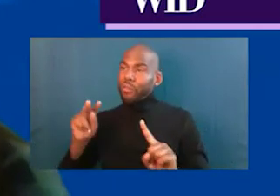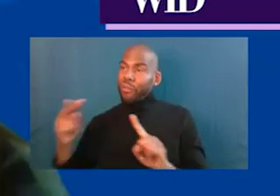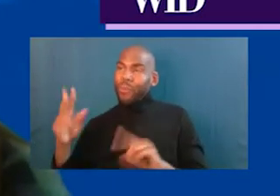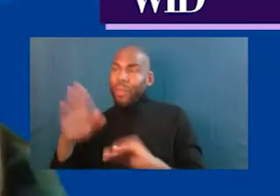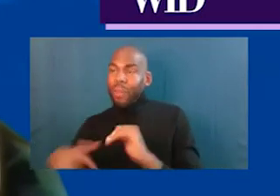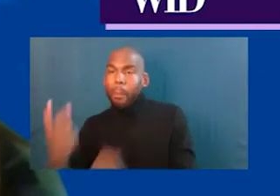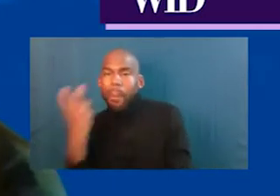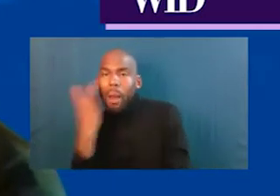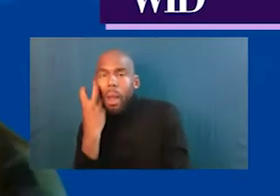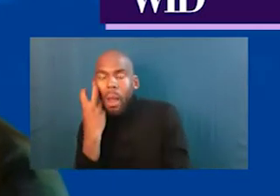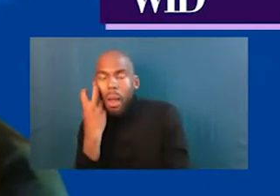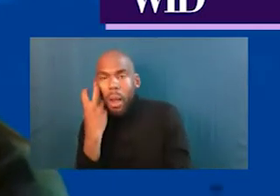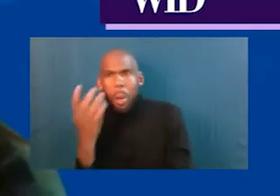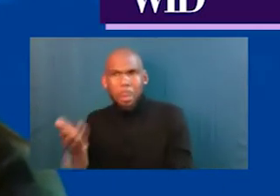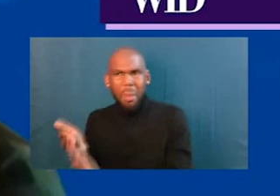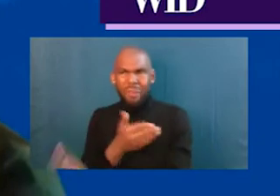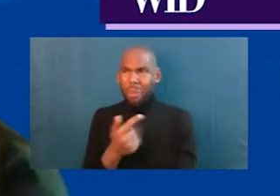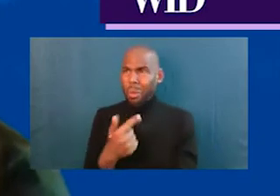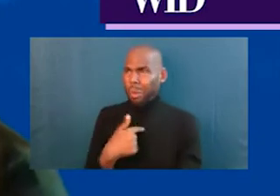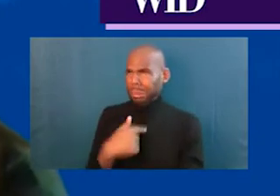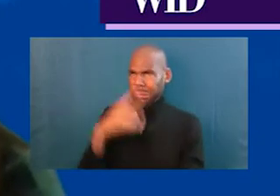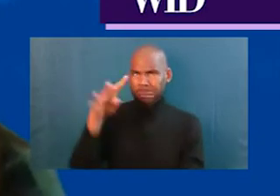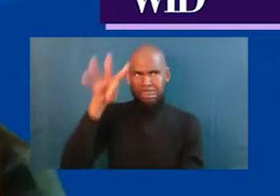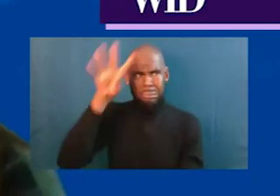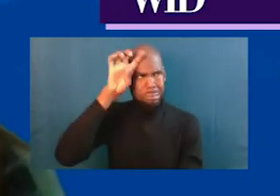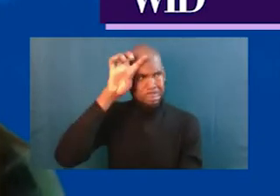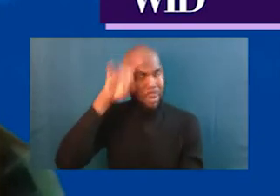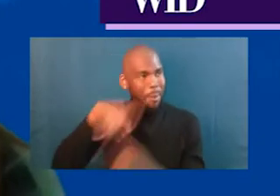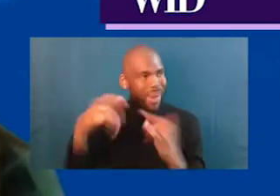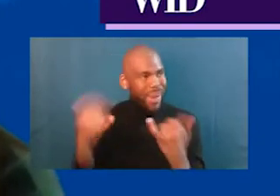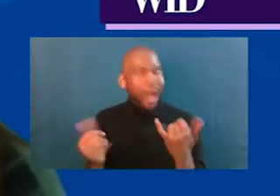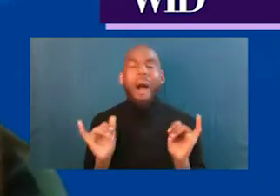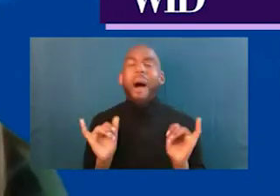that at the beginning, we certainly get it now, and WID was instrumental in helping us